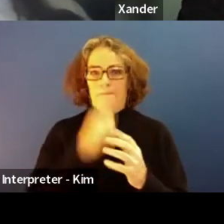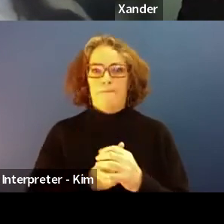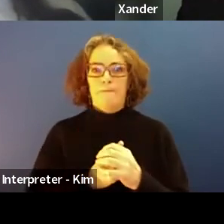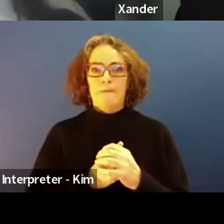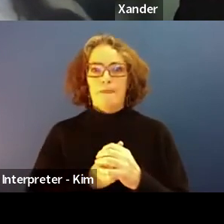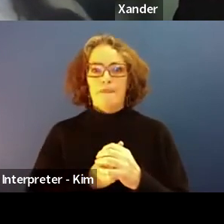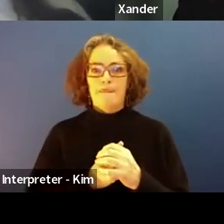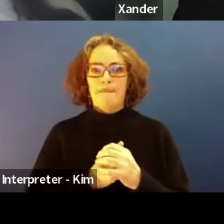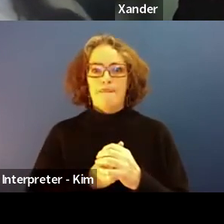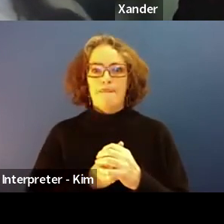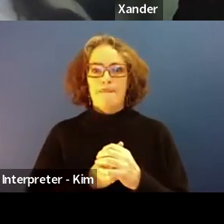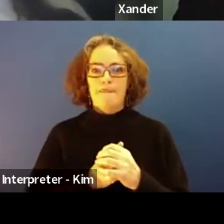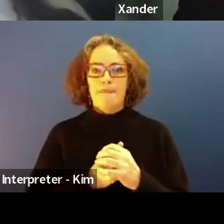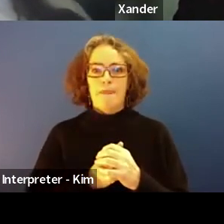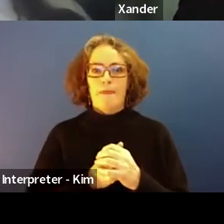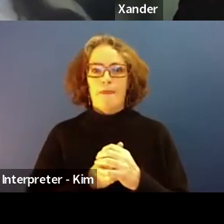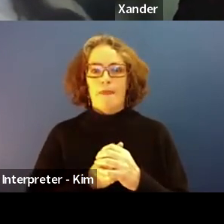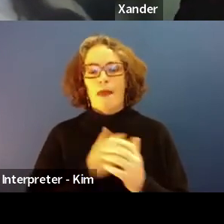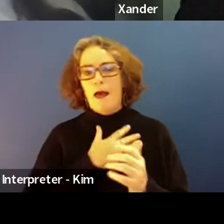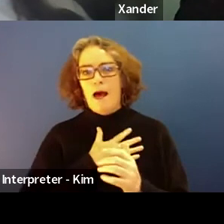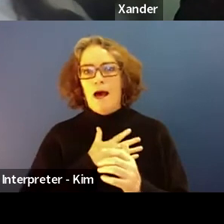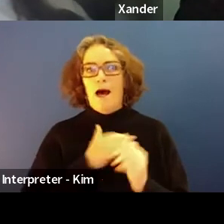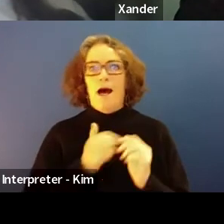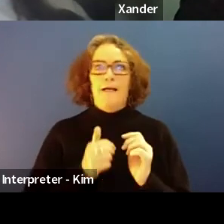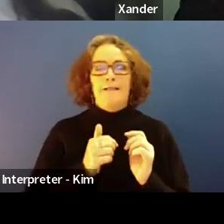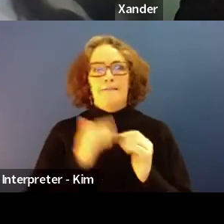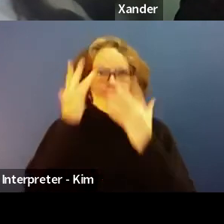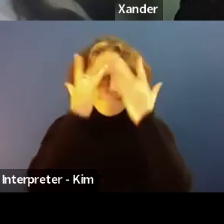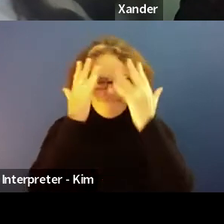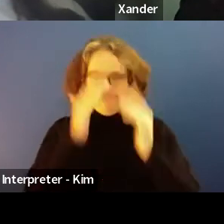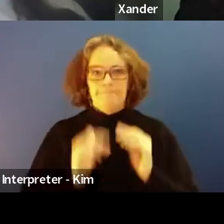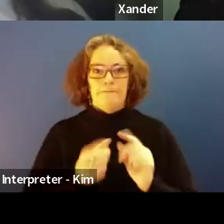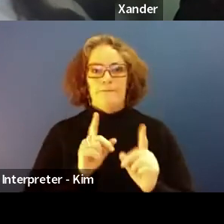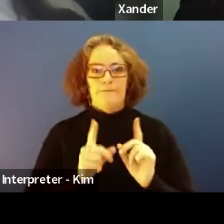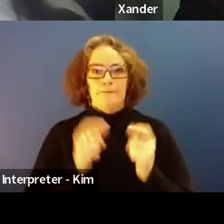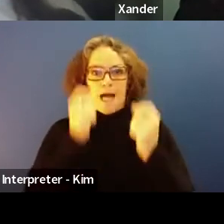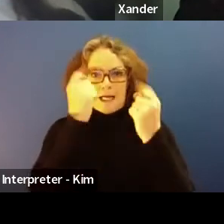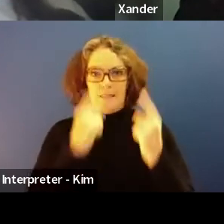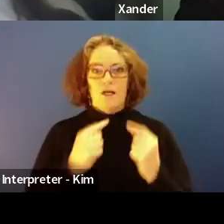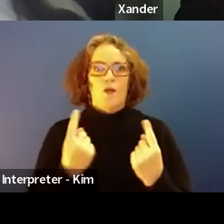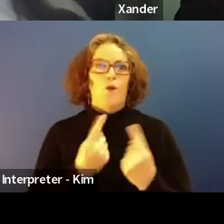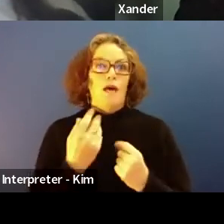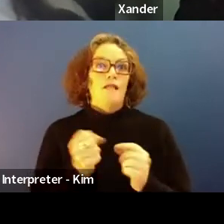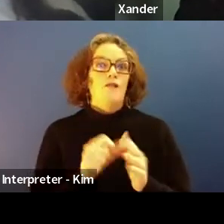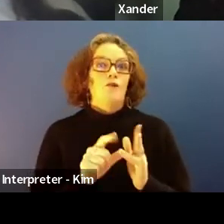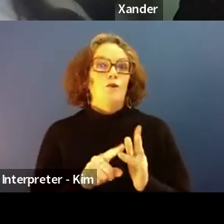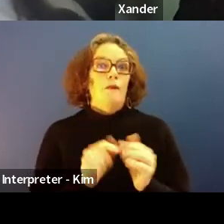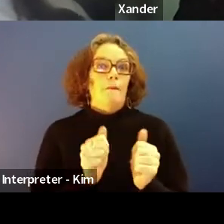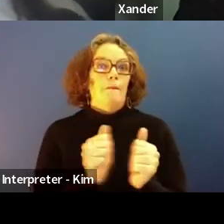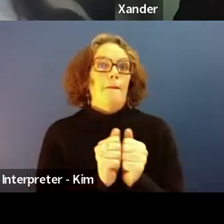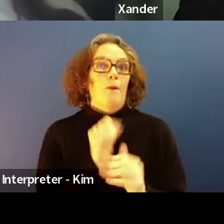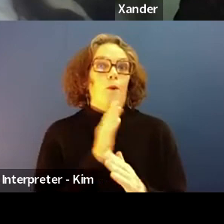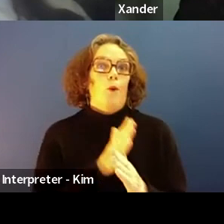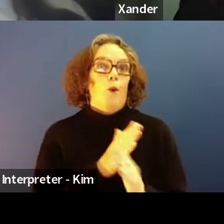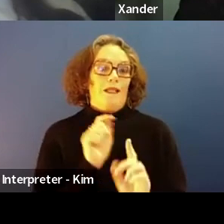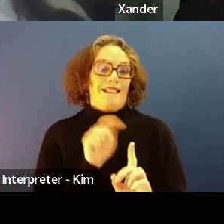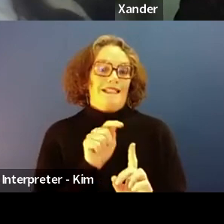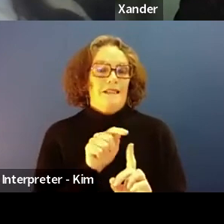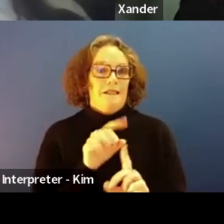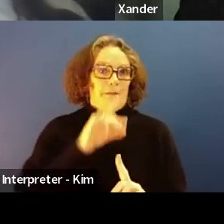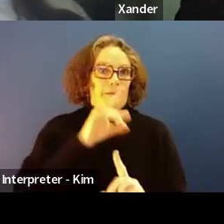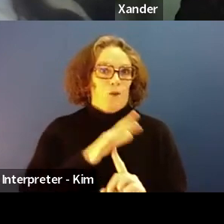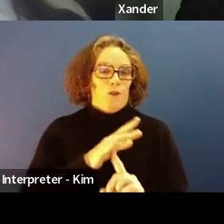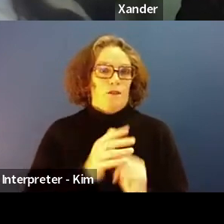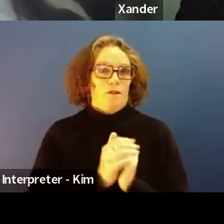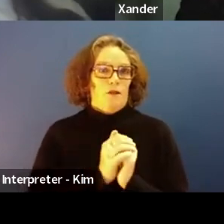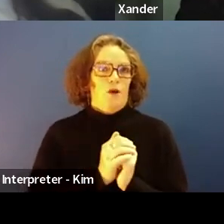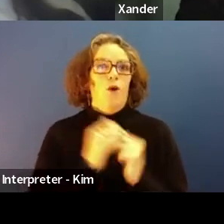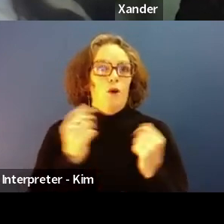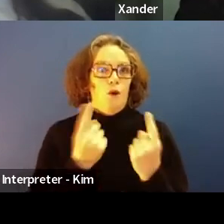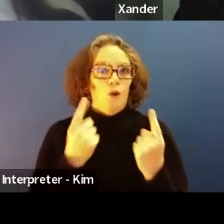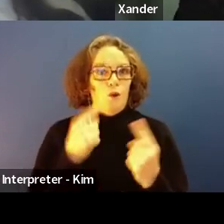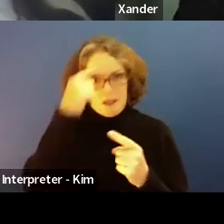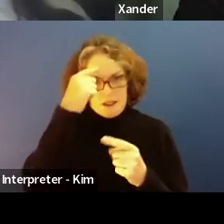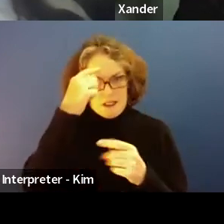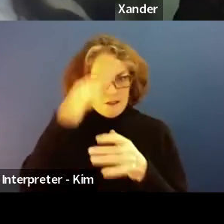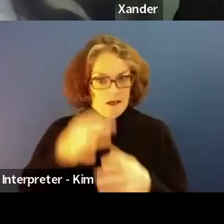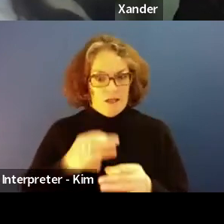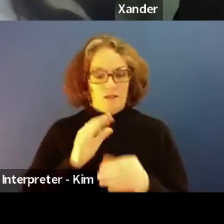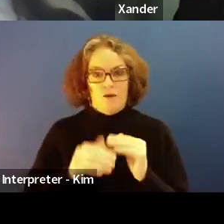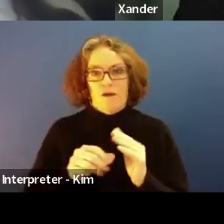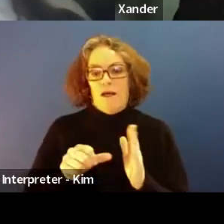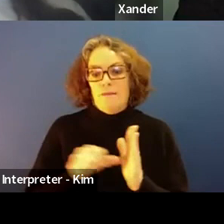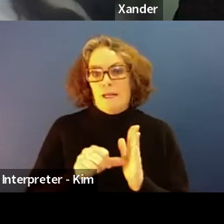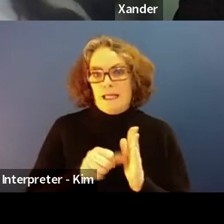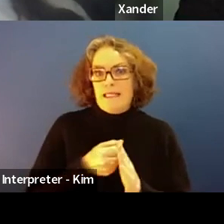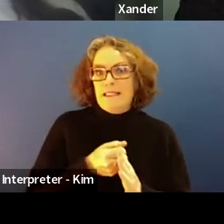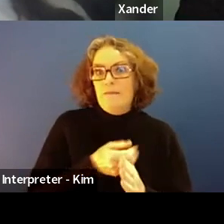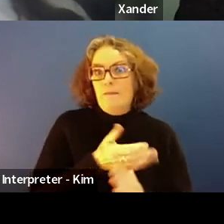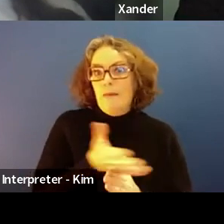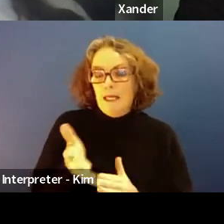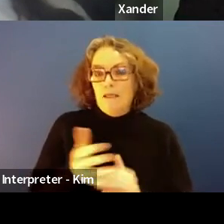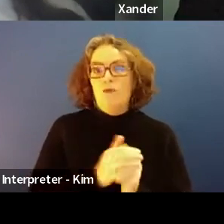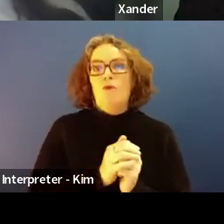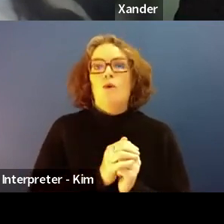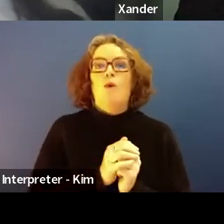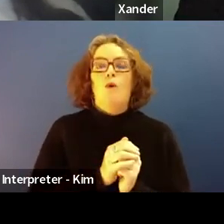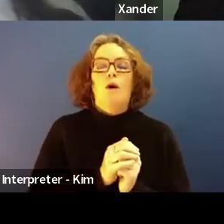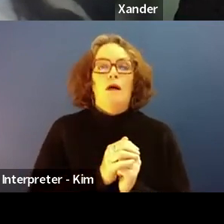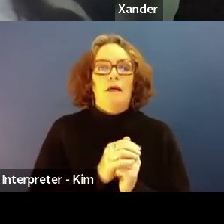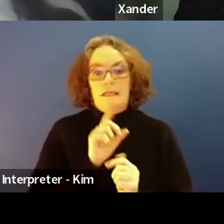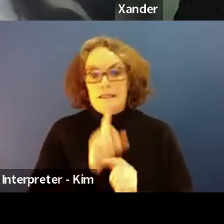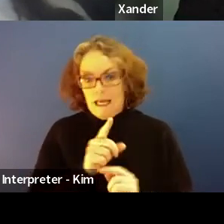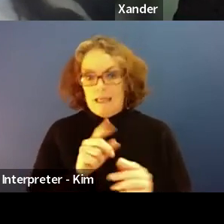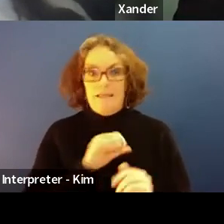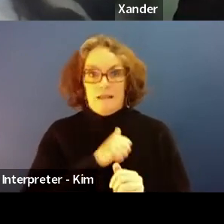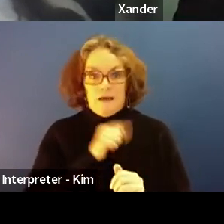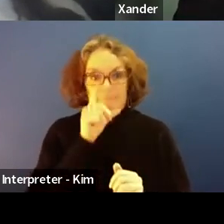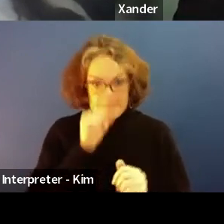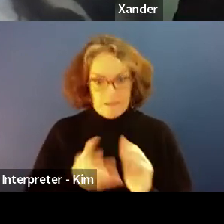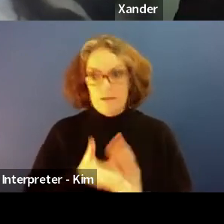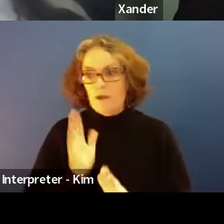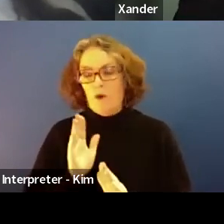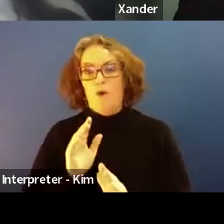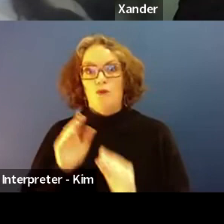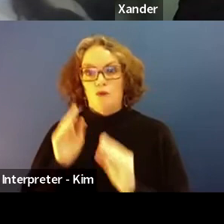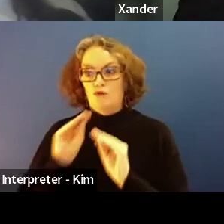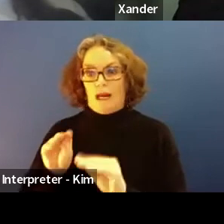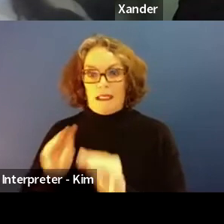very clinical and cynical analysis sometimes is understanding, who has to do the paperwork, who makes the decision about spending money or sending stuff out for training or bringing trading in, and then also understanding who manages the people.